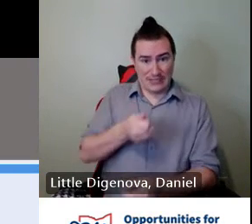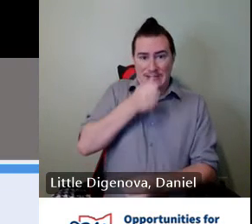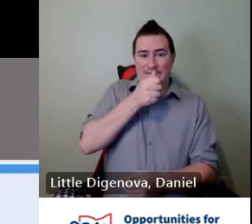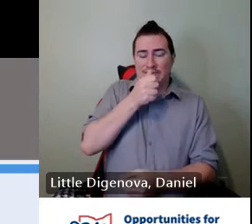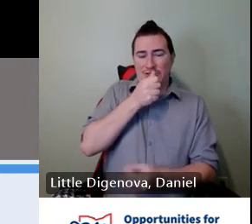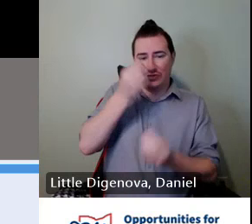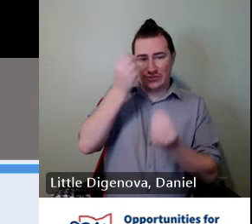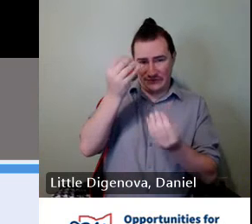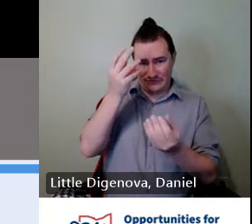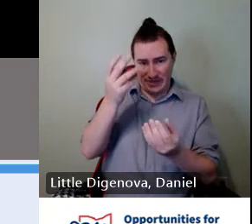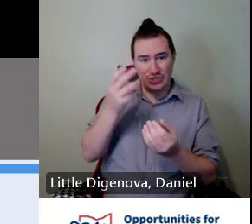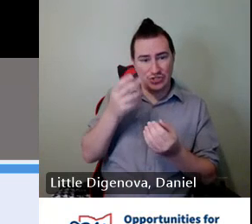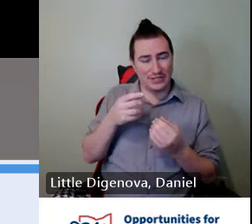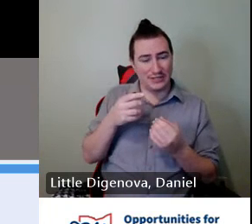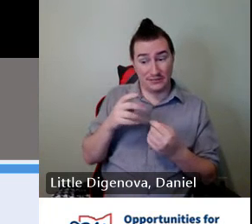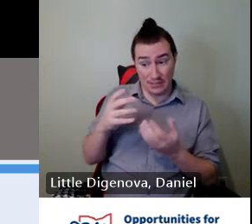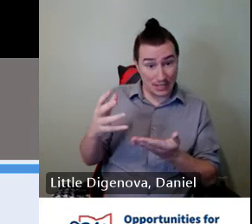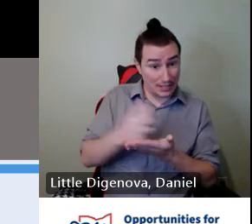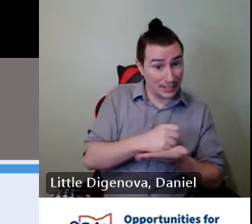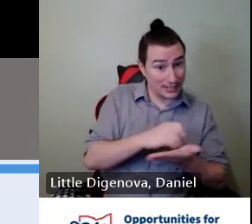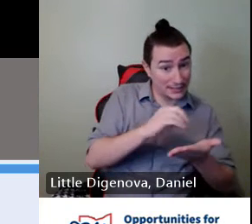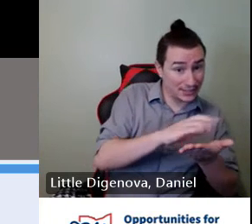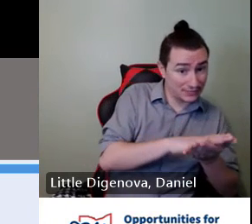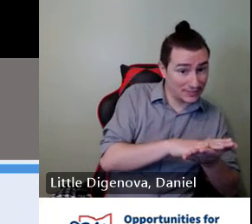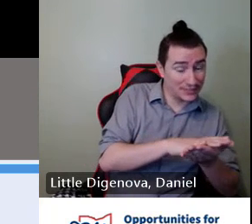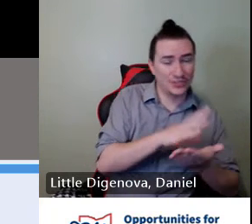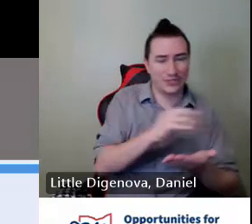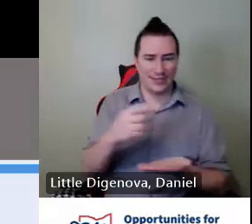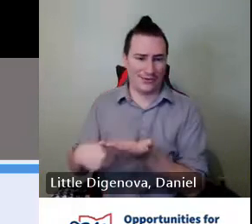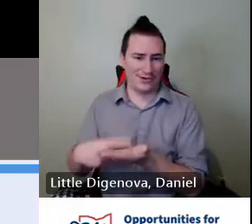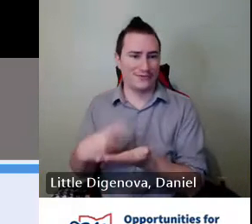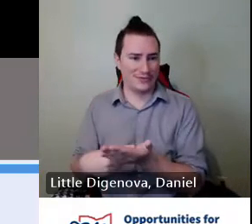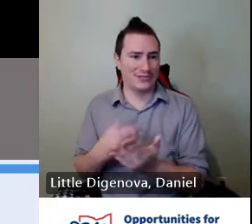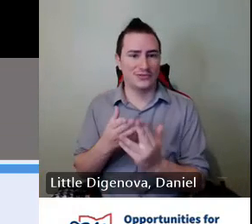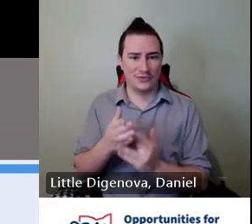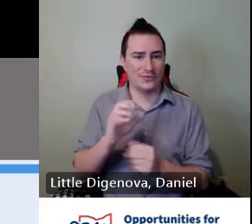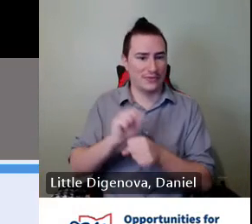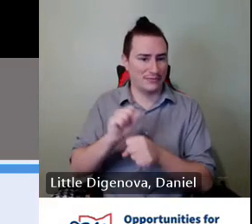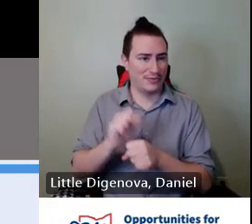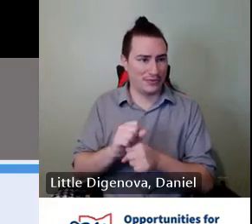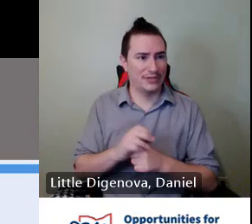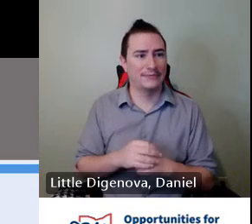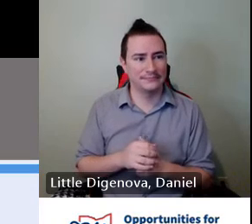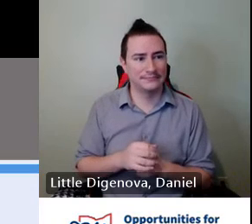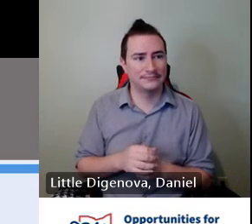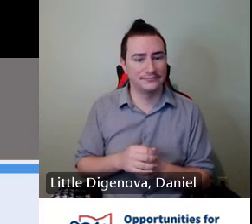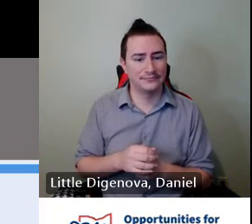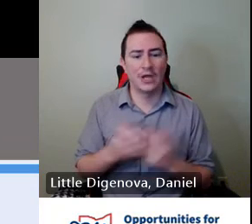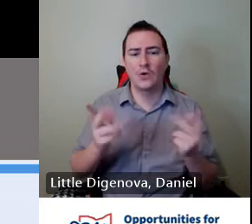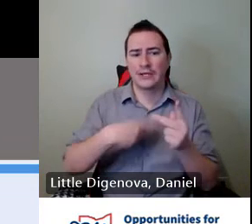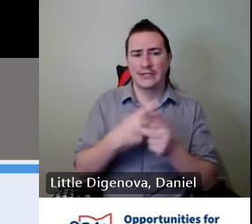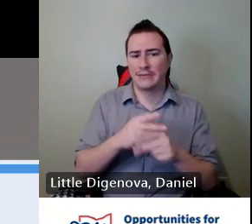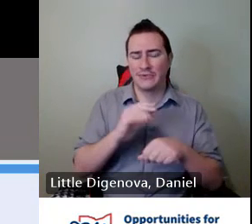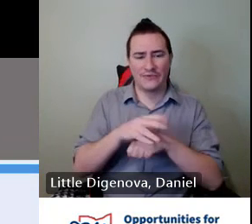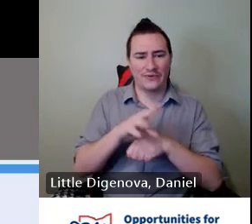permitted, and through conversations with the employee. Julia, what kind of guidance is there for employers on how to handle this sensitive information?